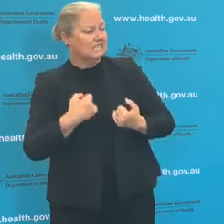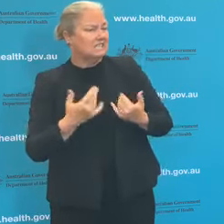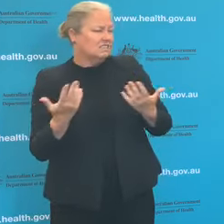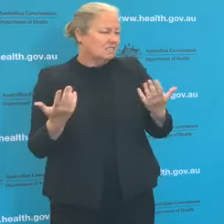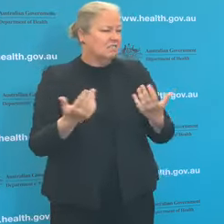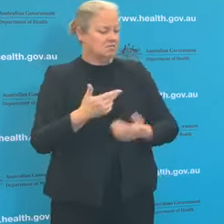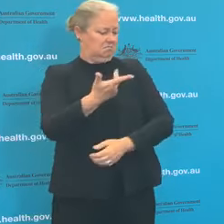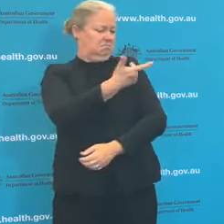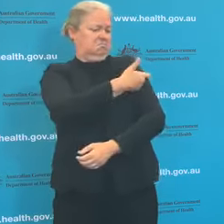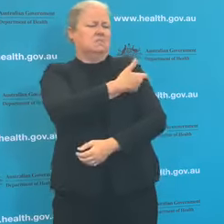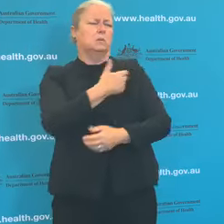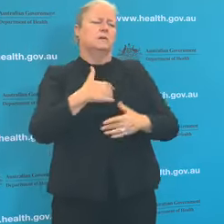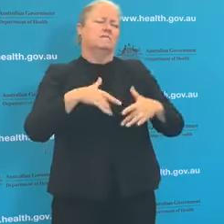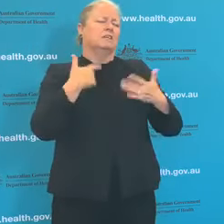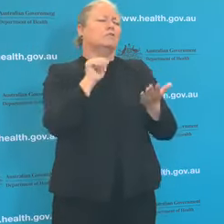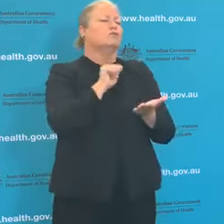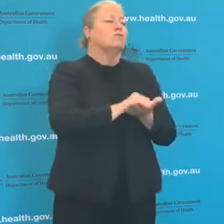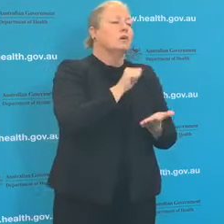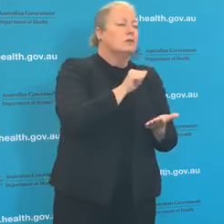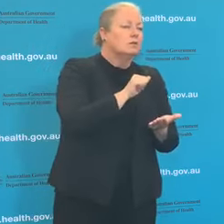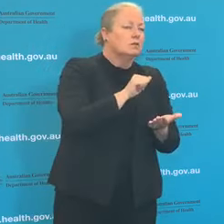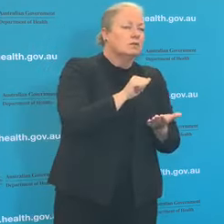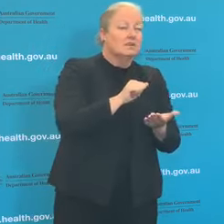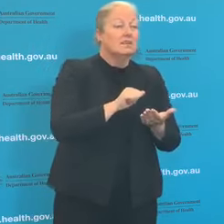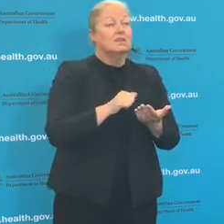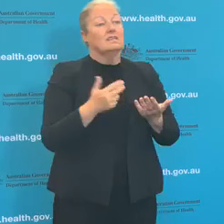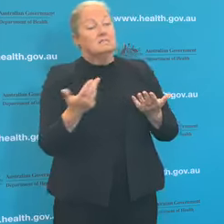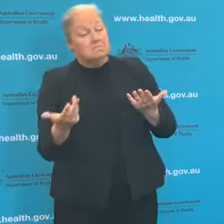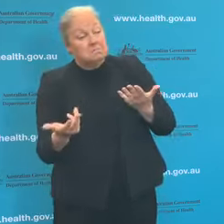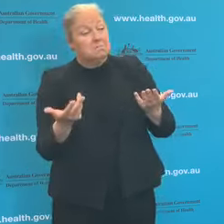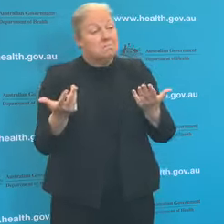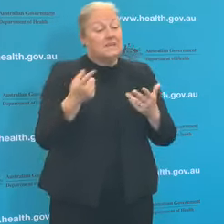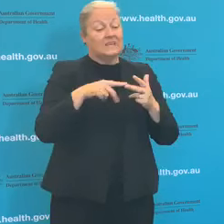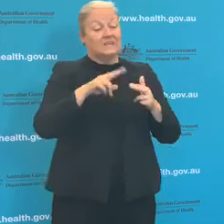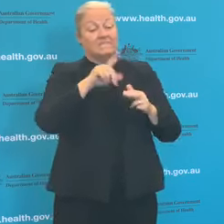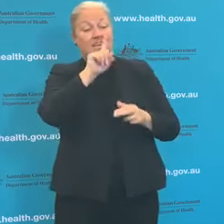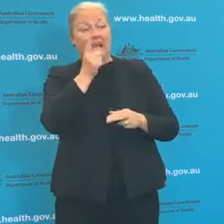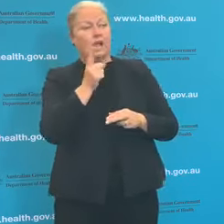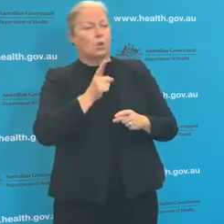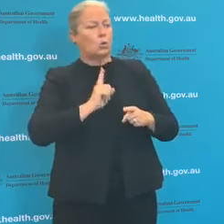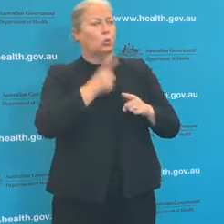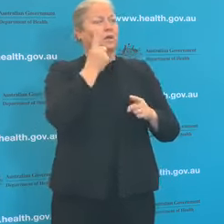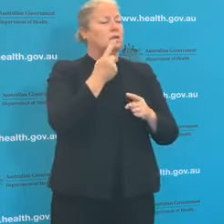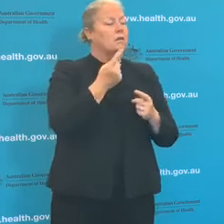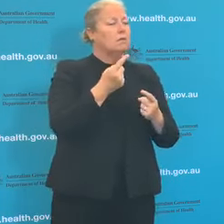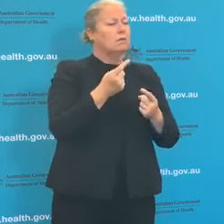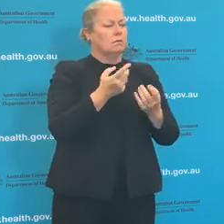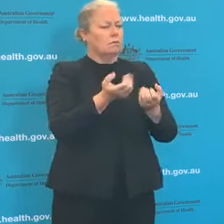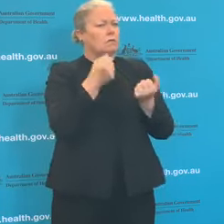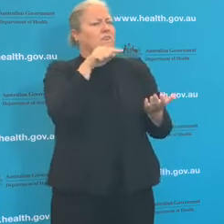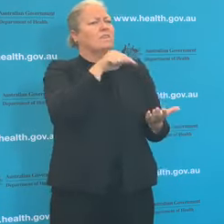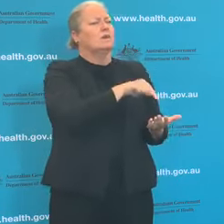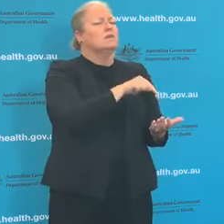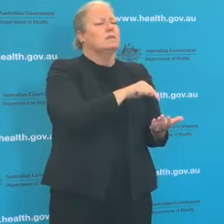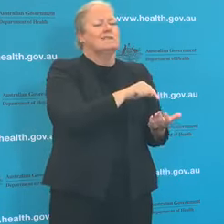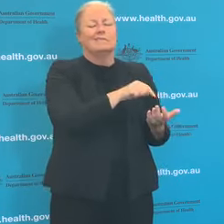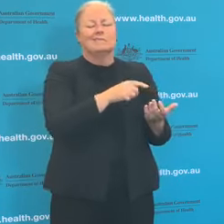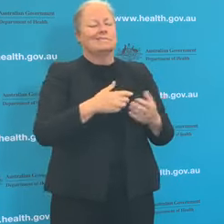solution and assuming and one doesn't happen more quickly than that, I think all of those things that we were just talking about then, those distancing